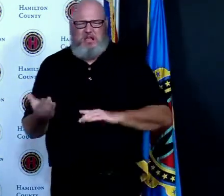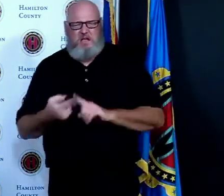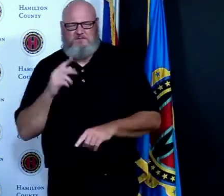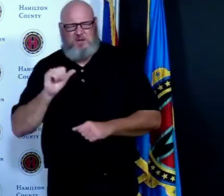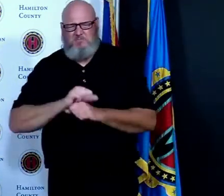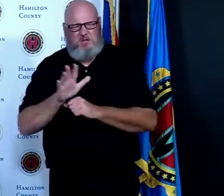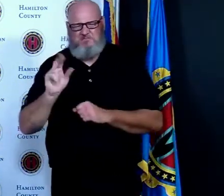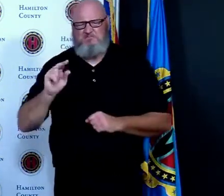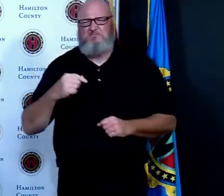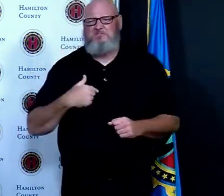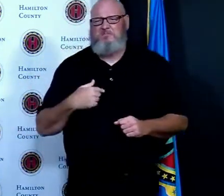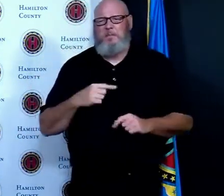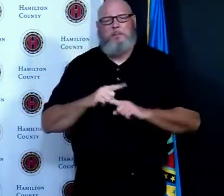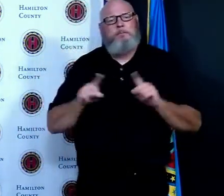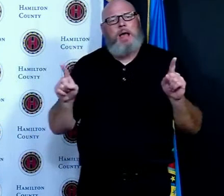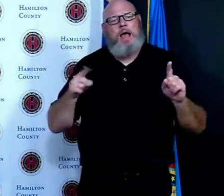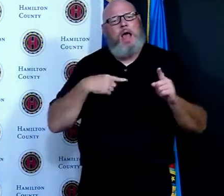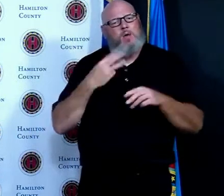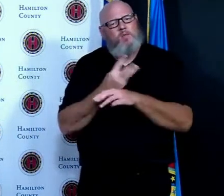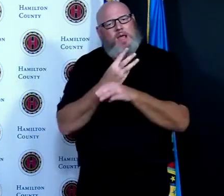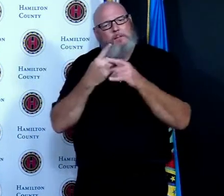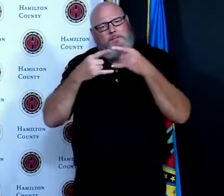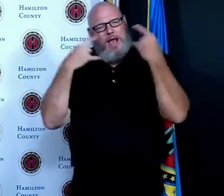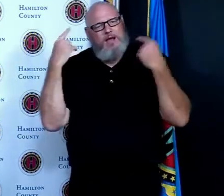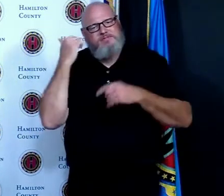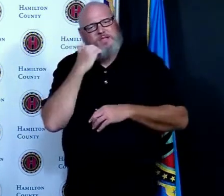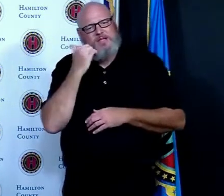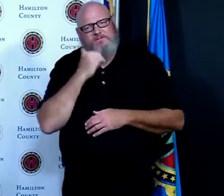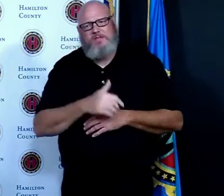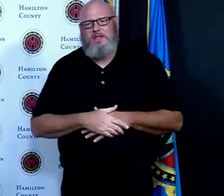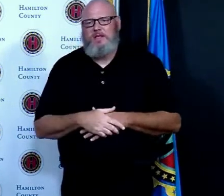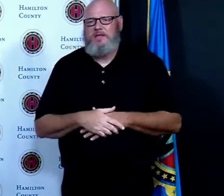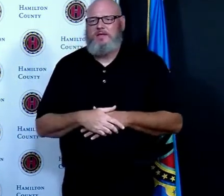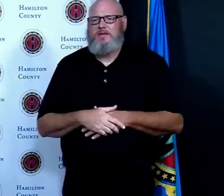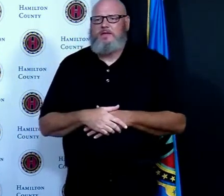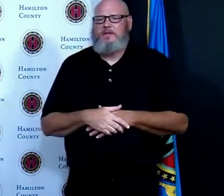it for me I'm doing it for everybody else right I mean I don't know if I'd be asymptomatic if I